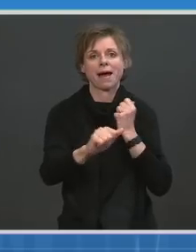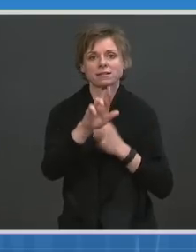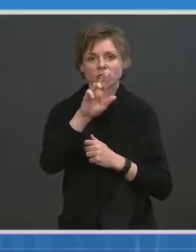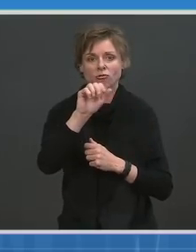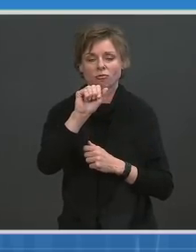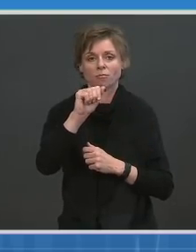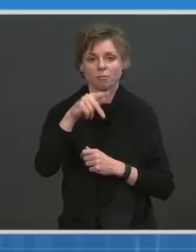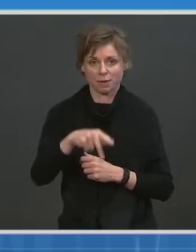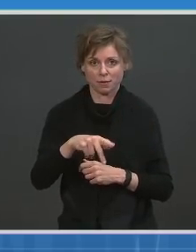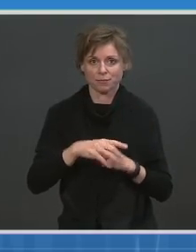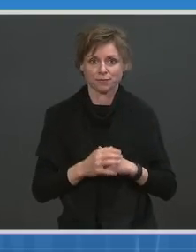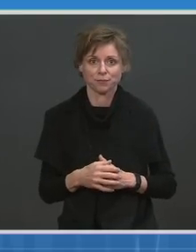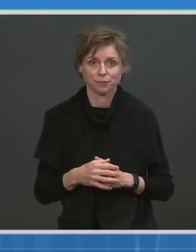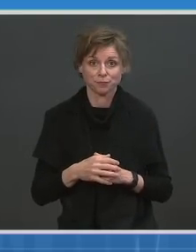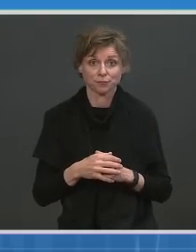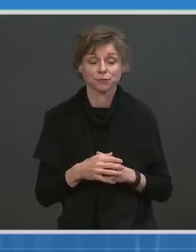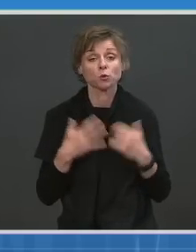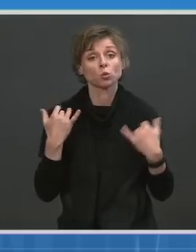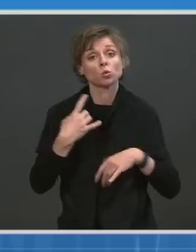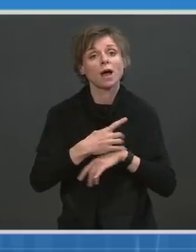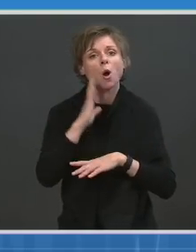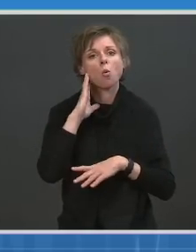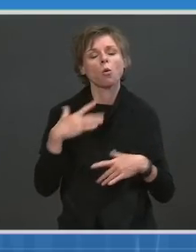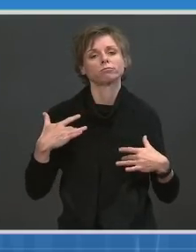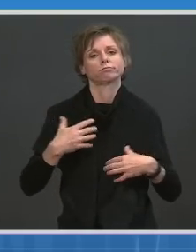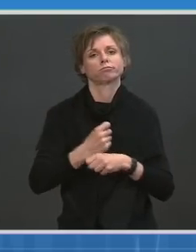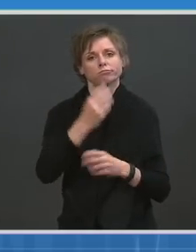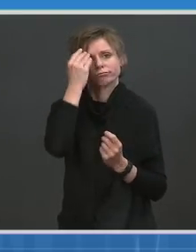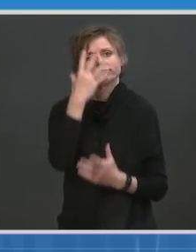Today, I'll give a brief update on our three-part strategy on vaccinations.